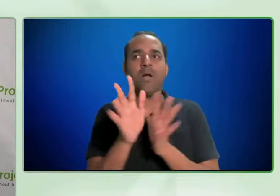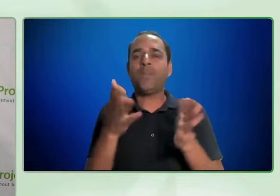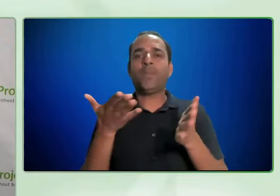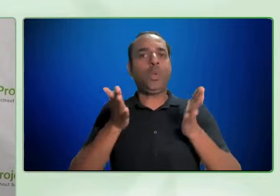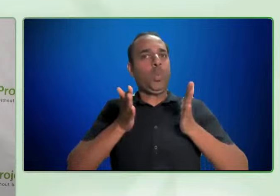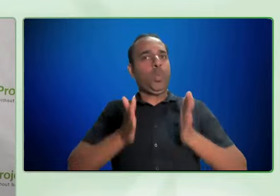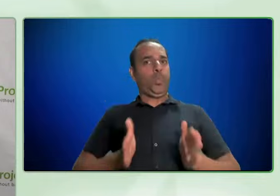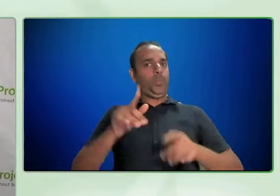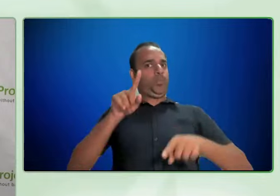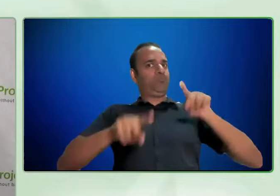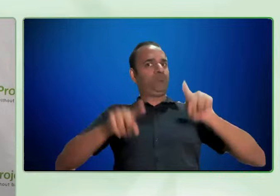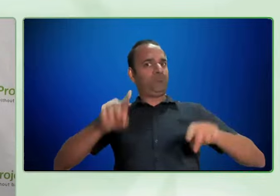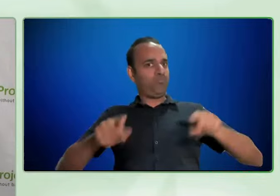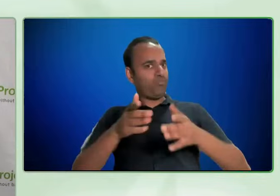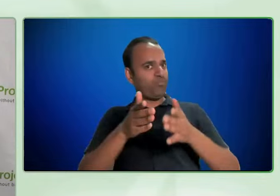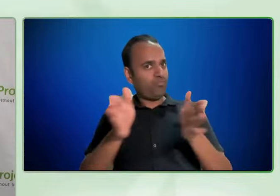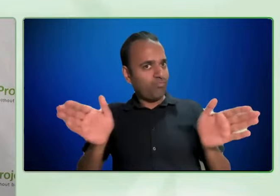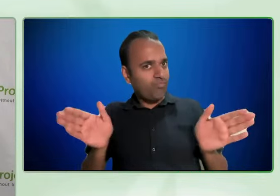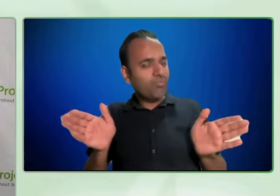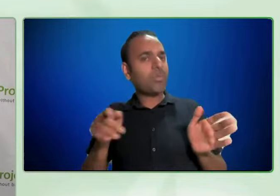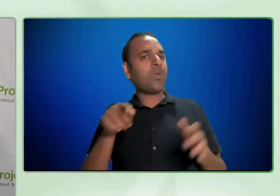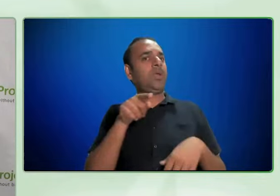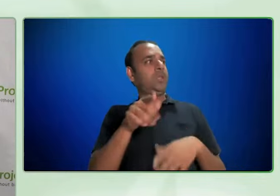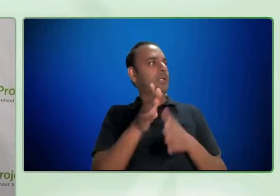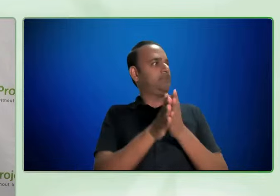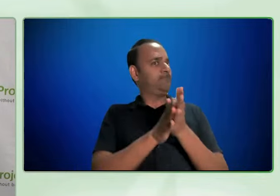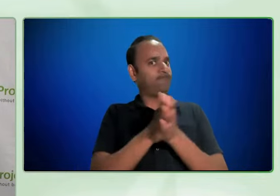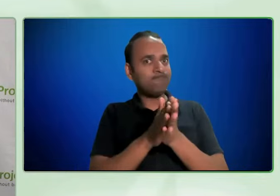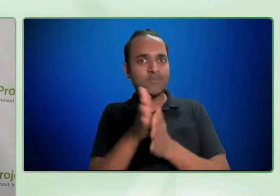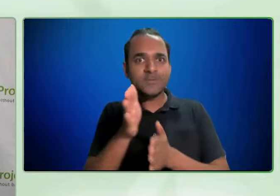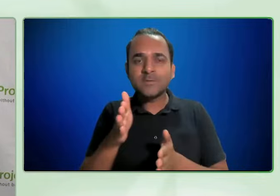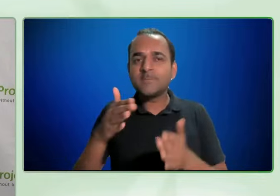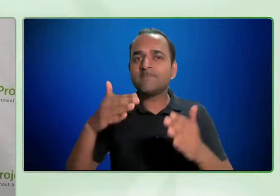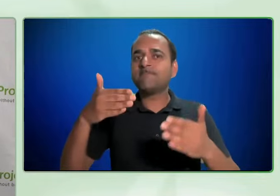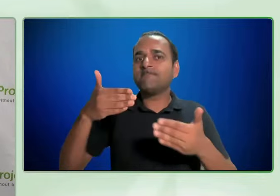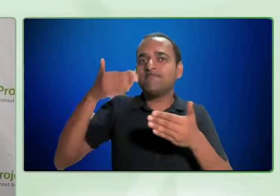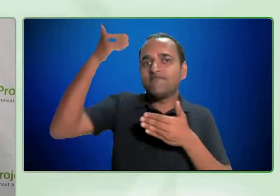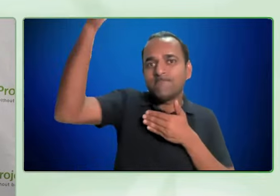on accessibility. I applaud your leadership.